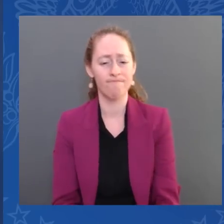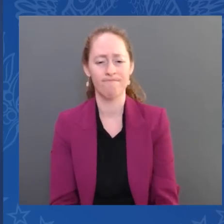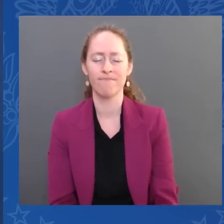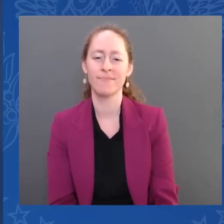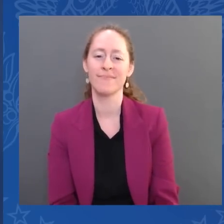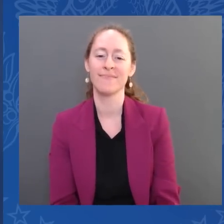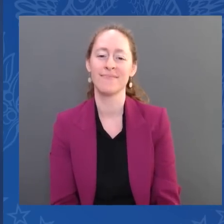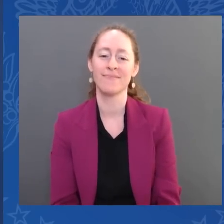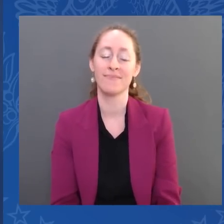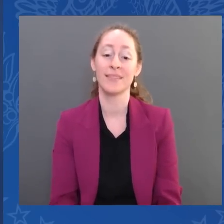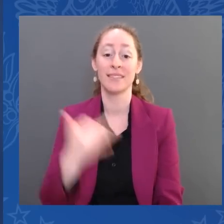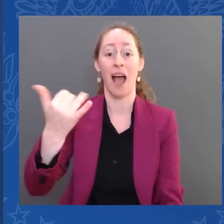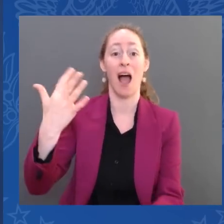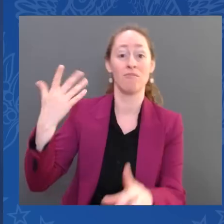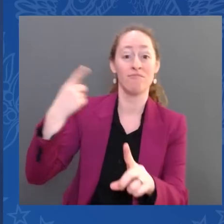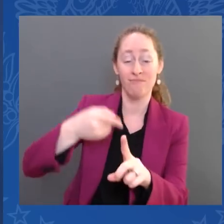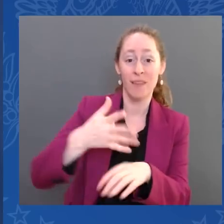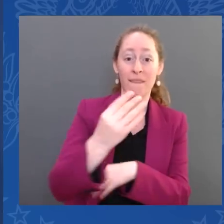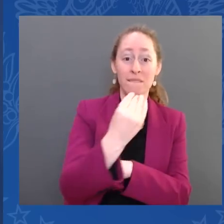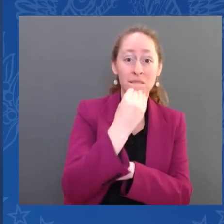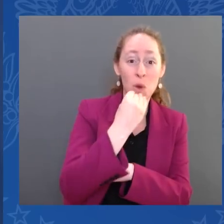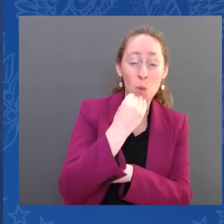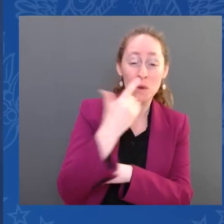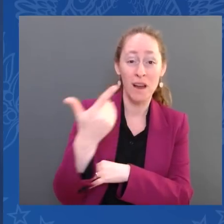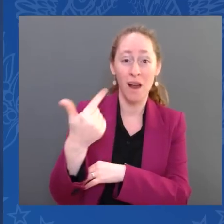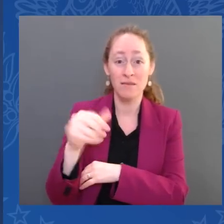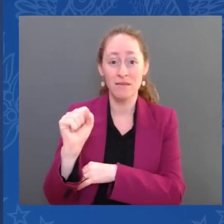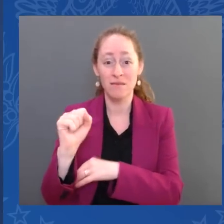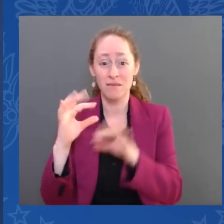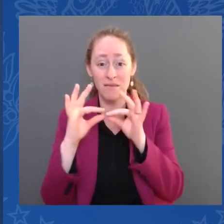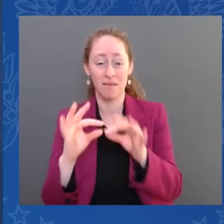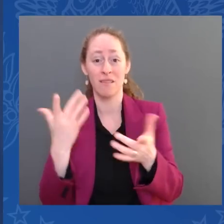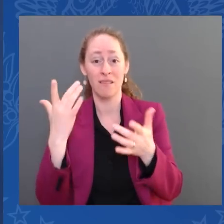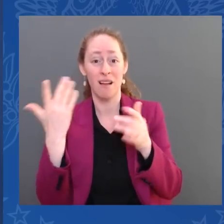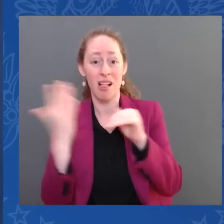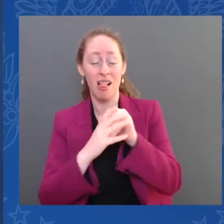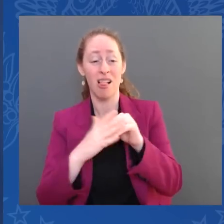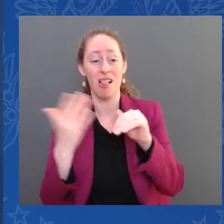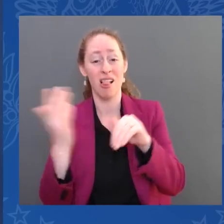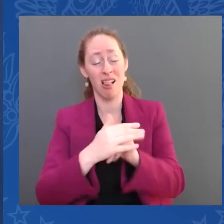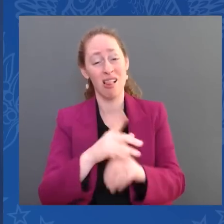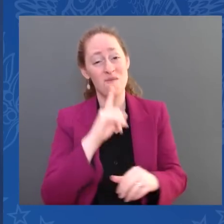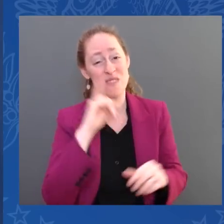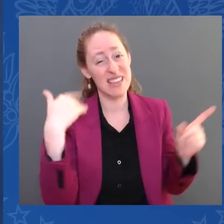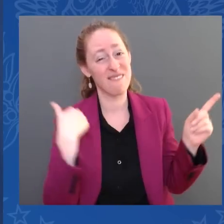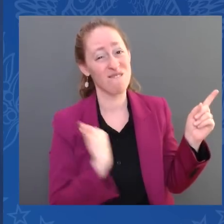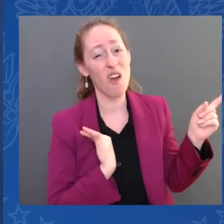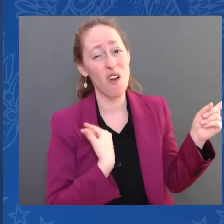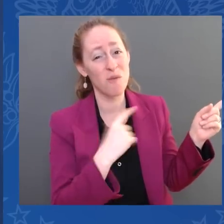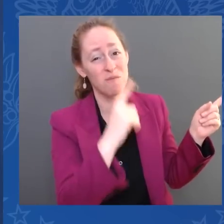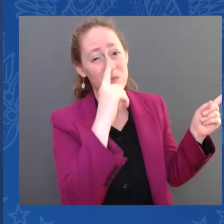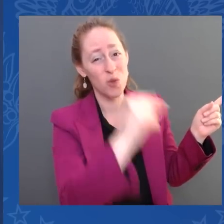one way we can make things a little better for families is by helping them save on other basic items their family needs on a monthly basis,